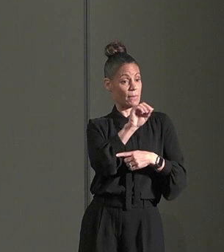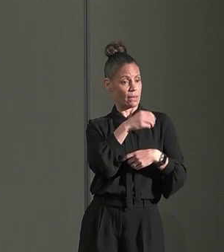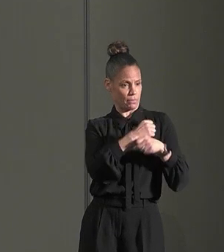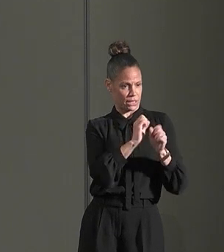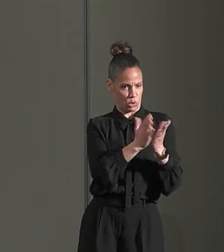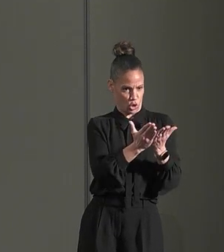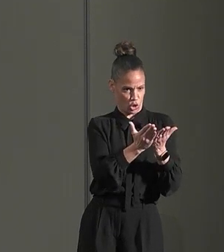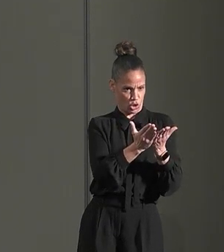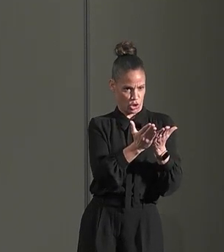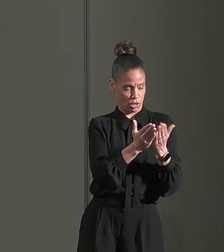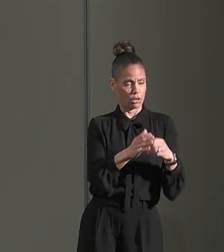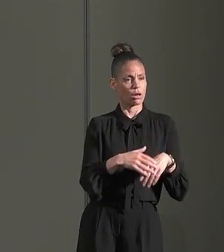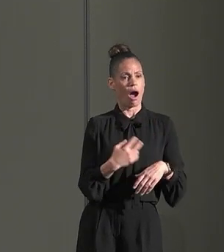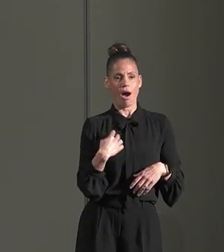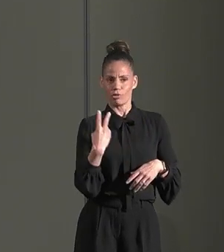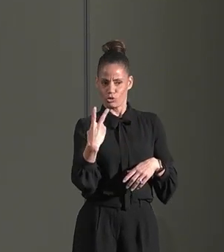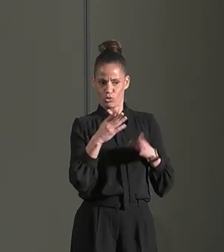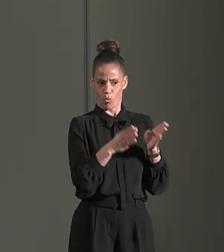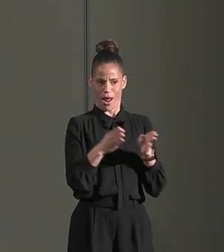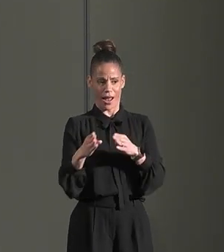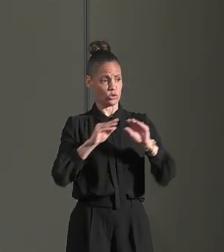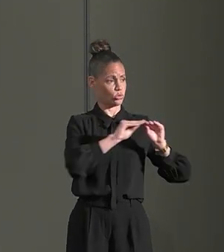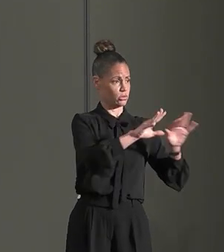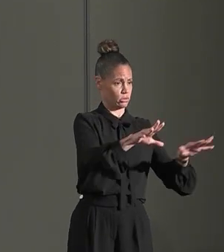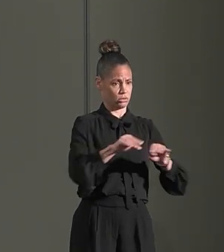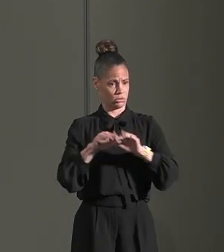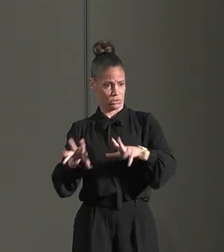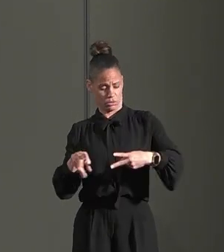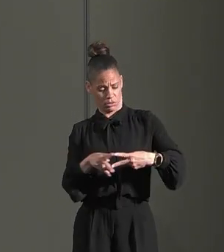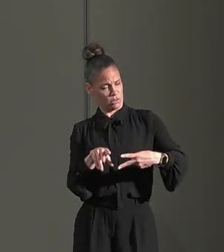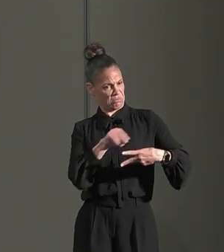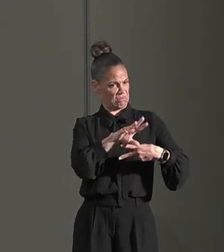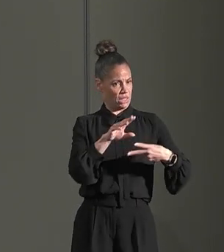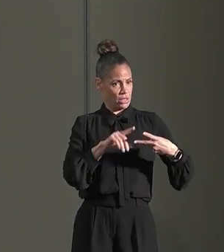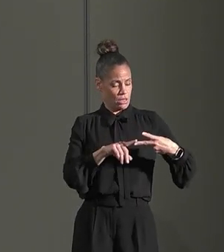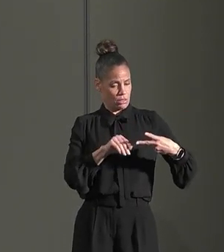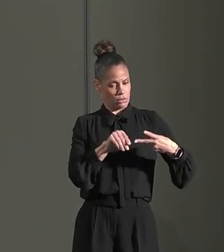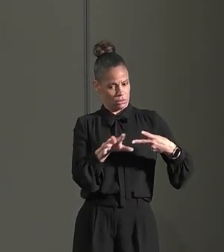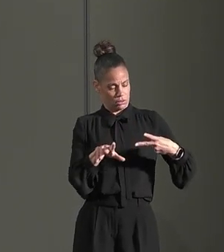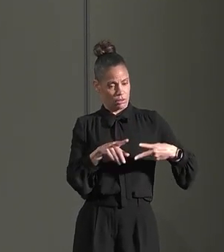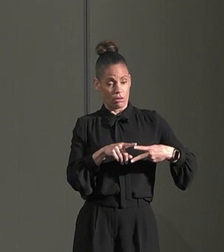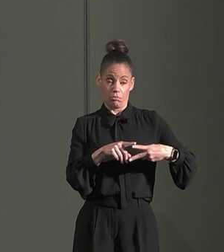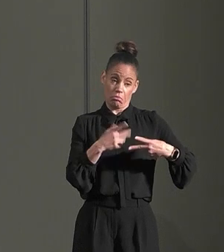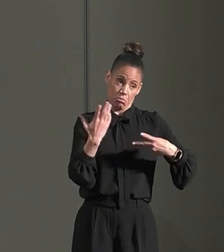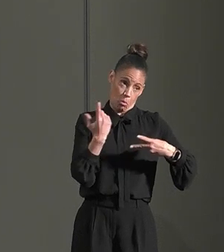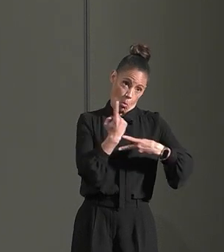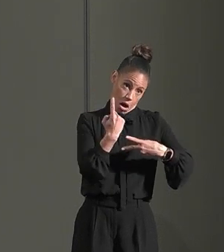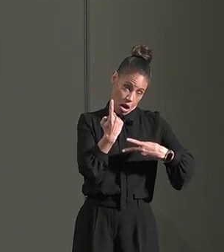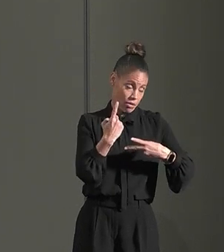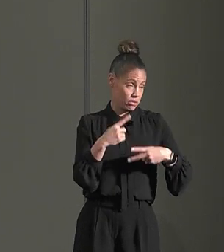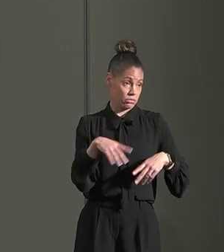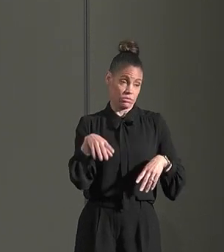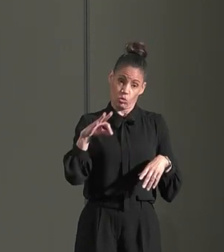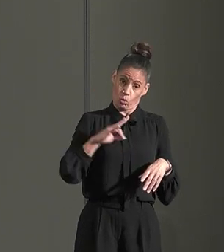ways to get the information out. There is very effective and useful supply chain